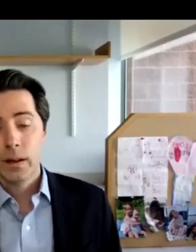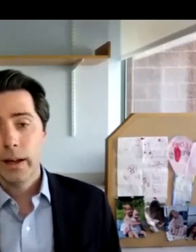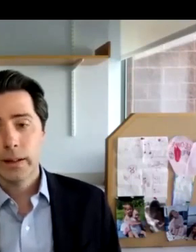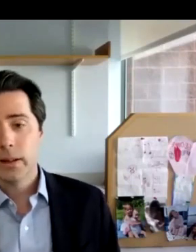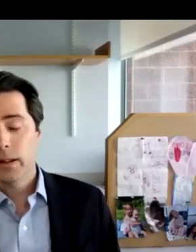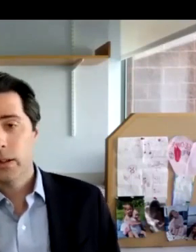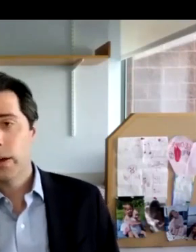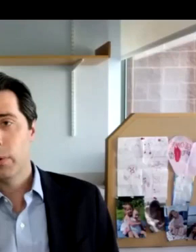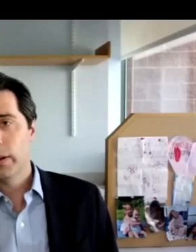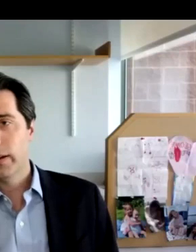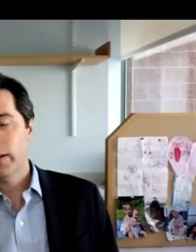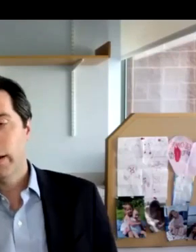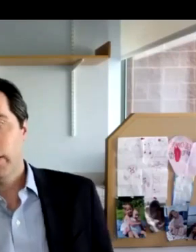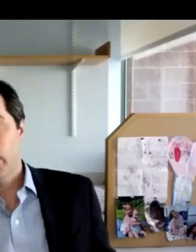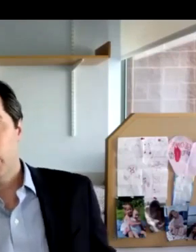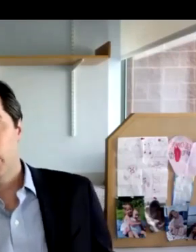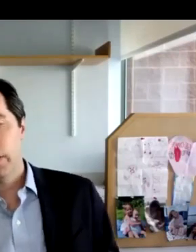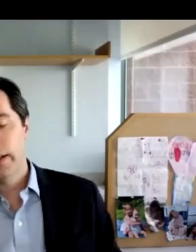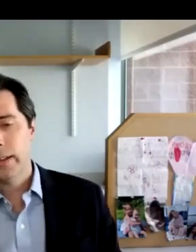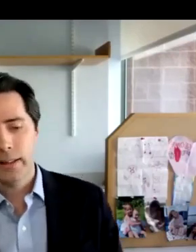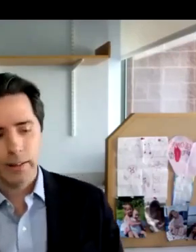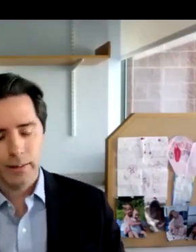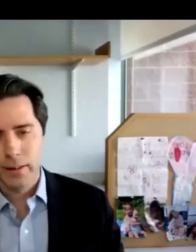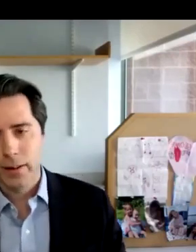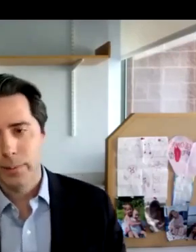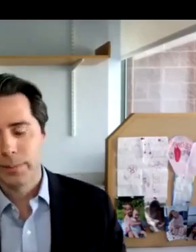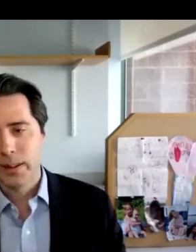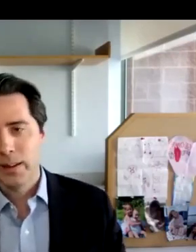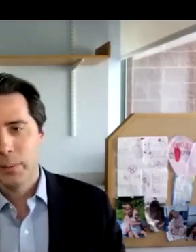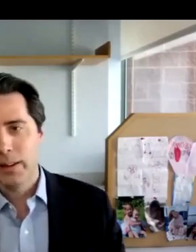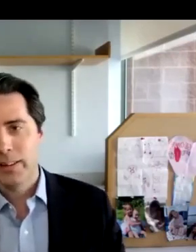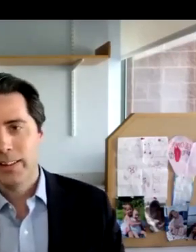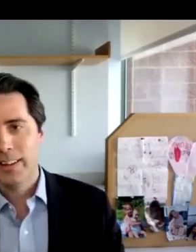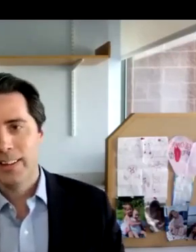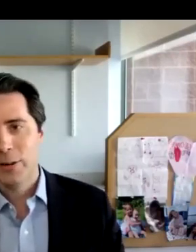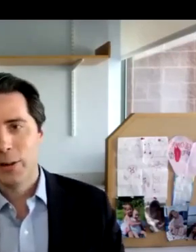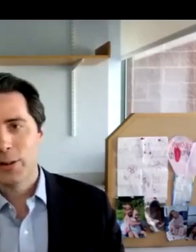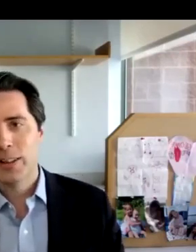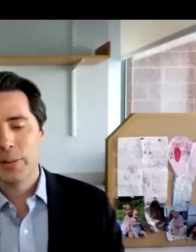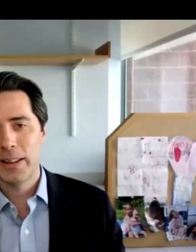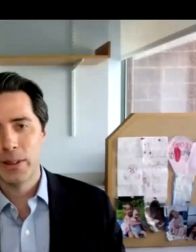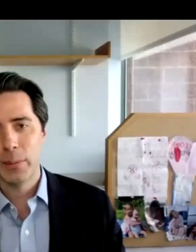yeah it's a it's a great point and they are all connected